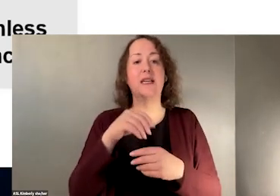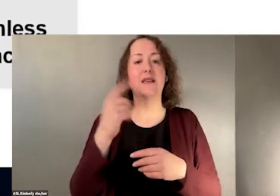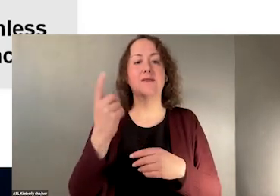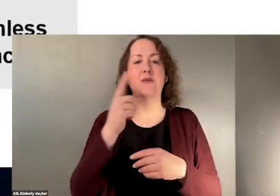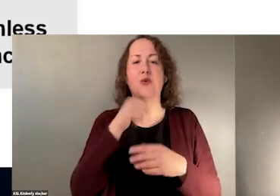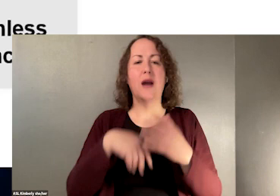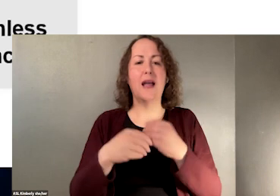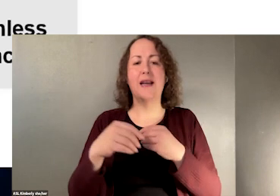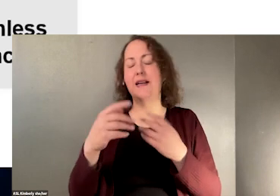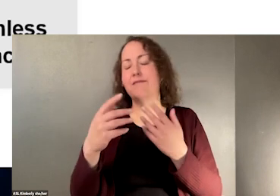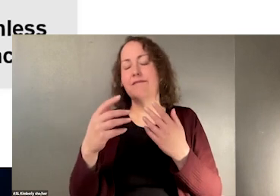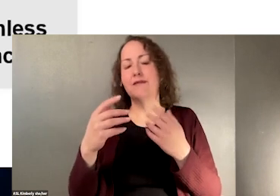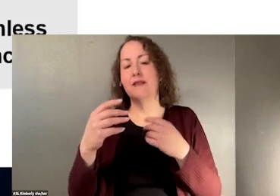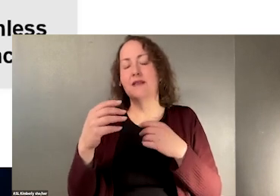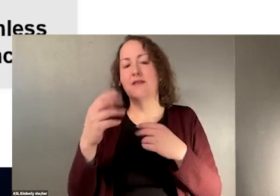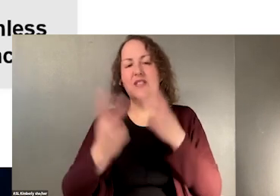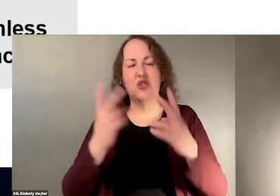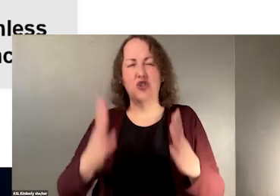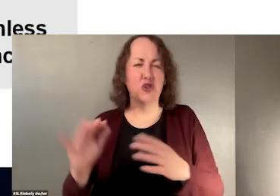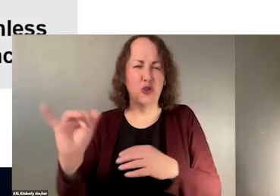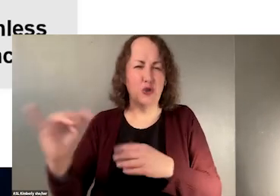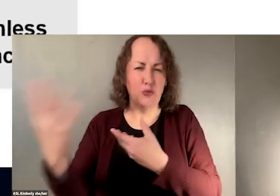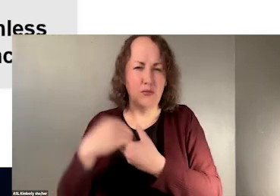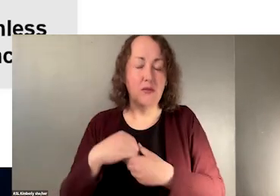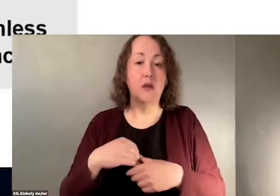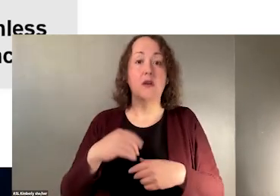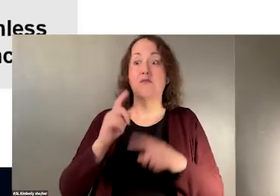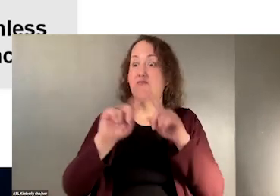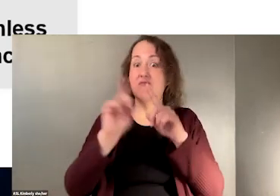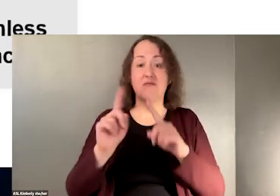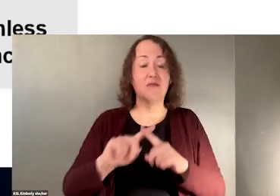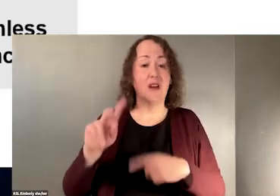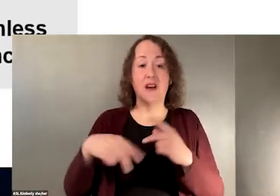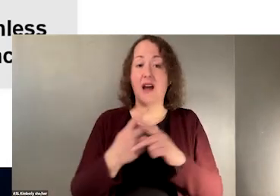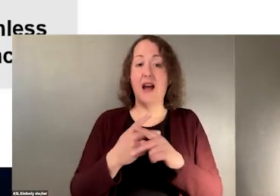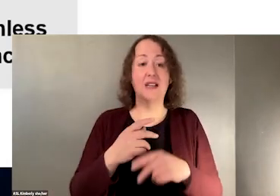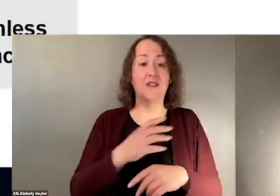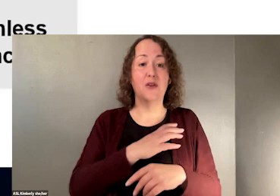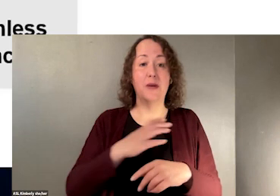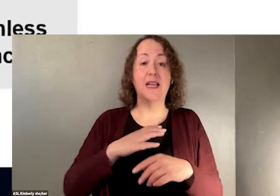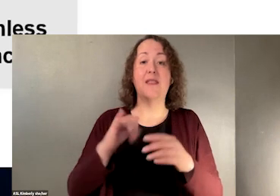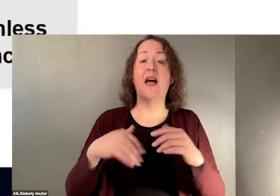And these are for all meetings created by NSF staff after March 24th, 2023.